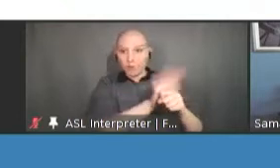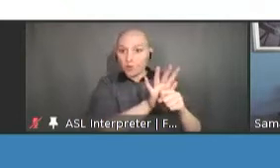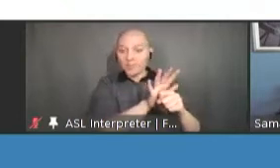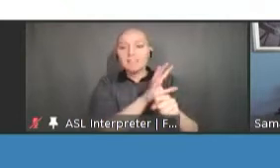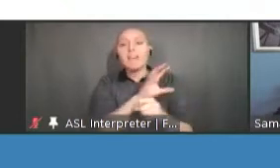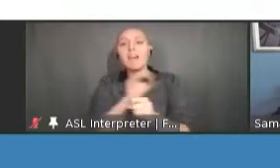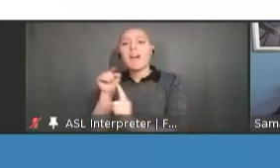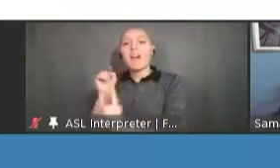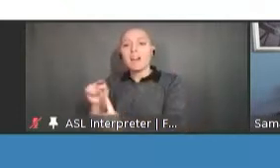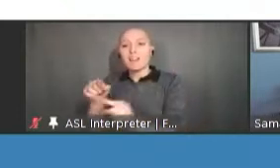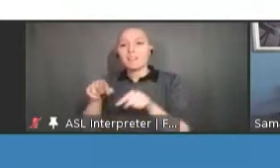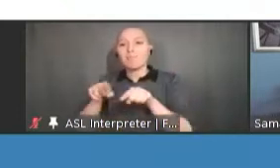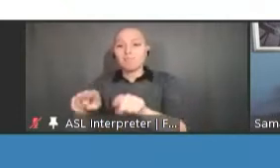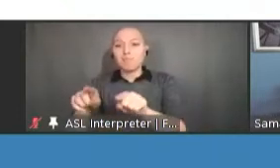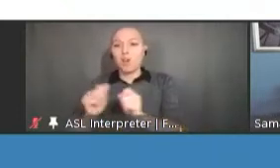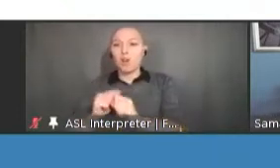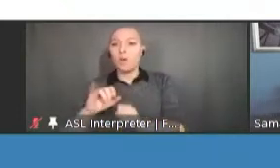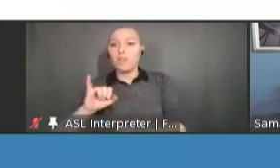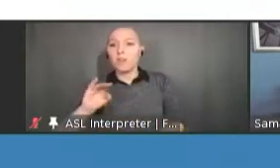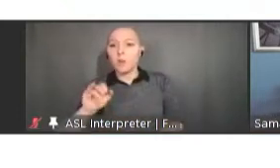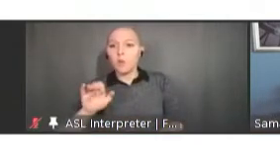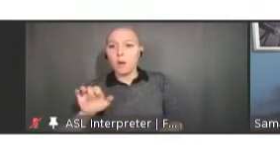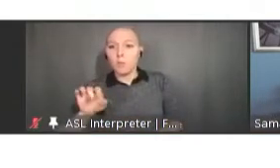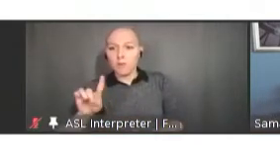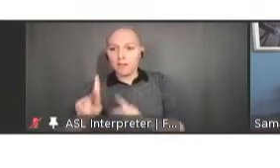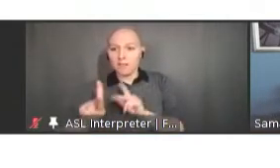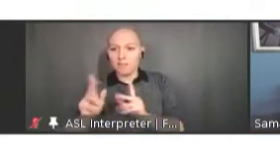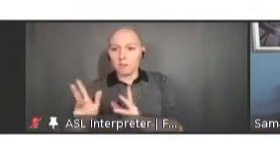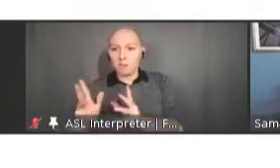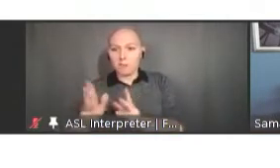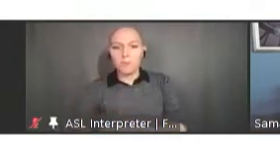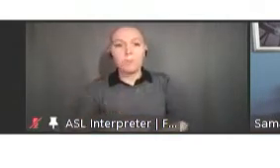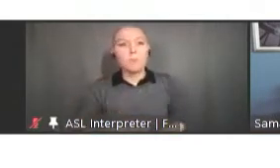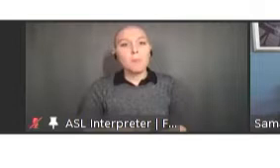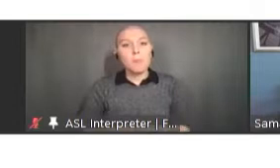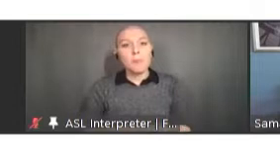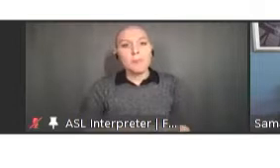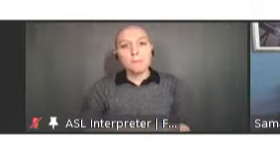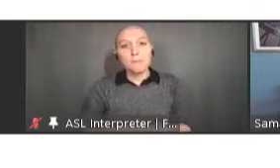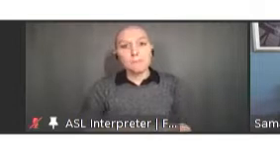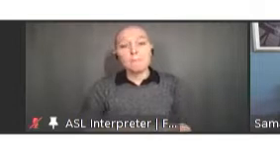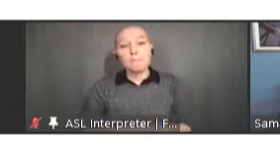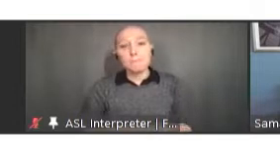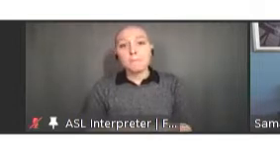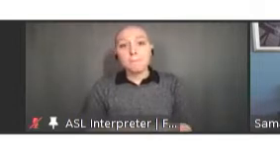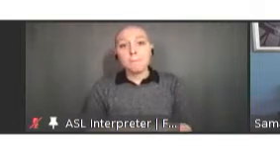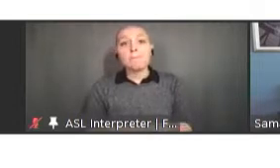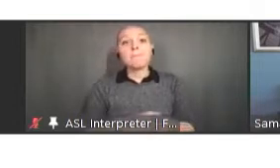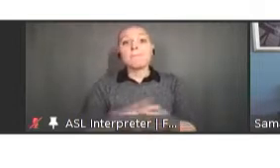So, can I have the first slide, please? Correlate of protection is a measure of an immune response